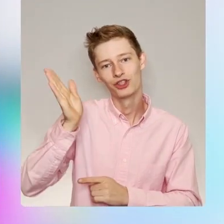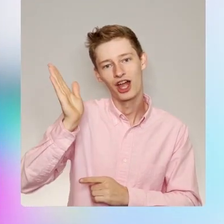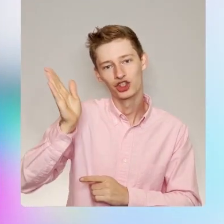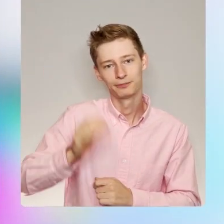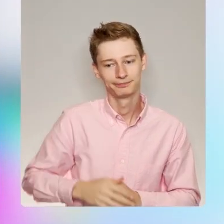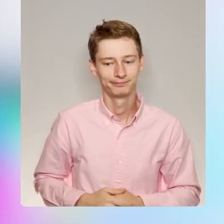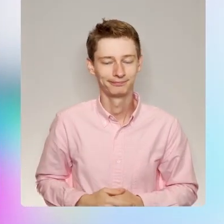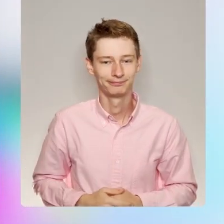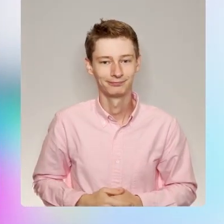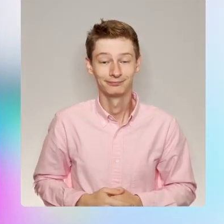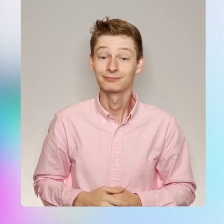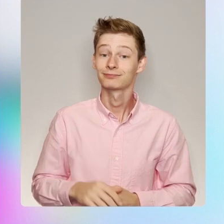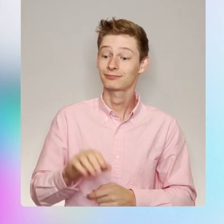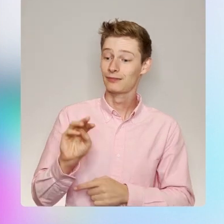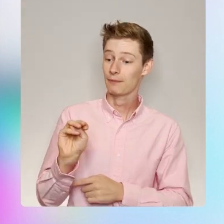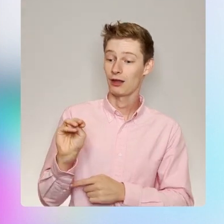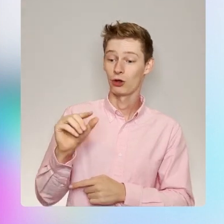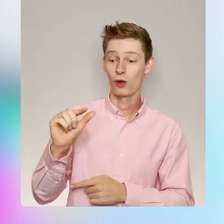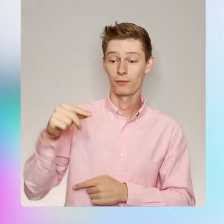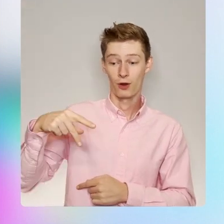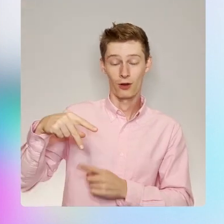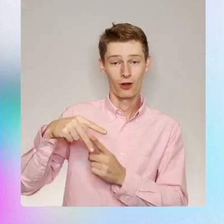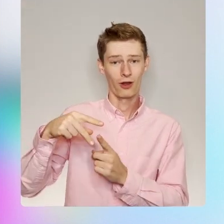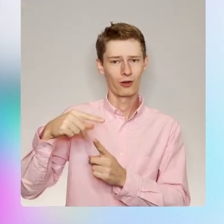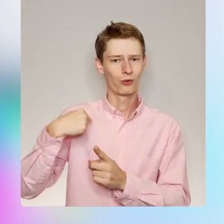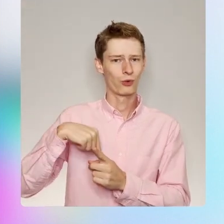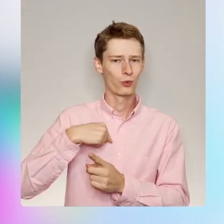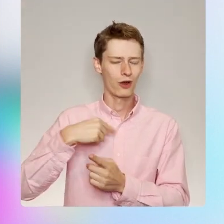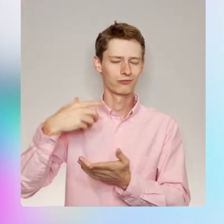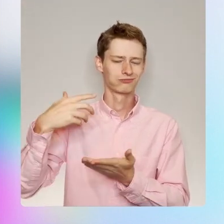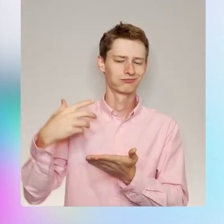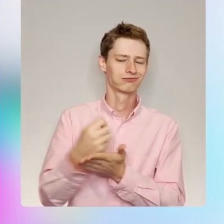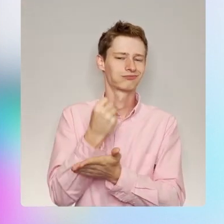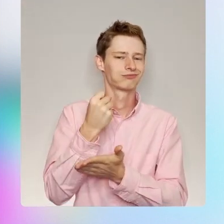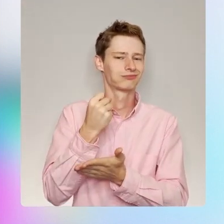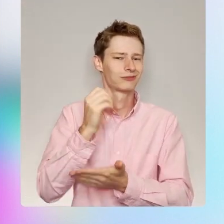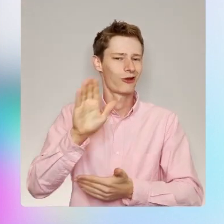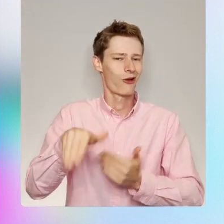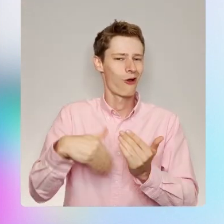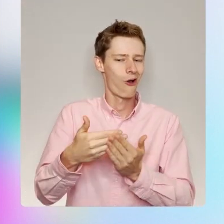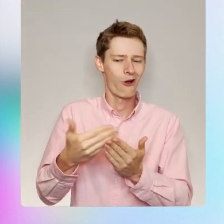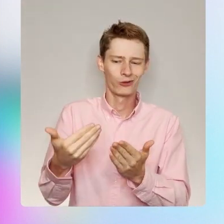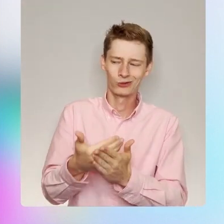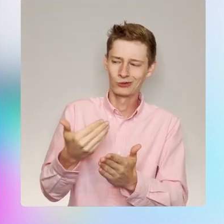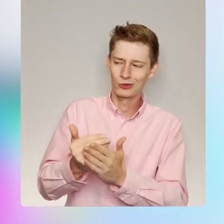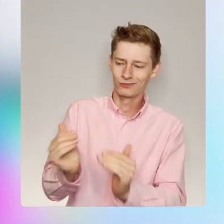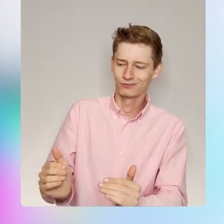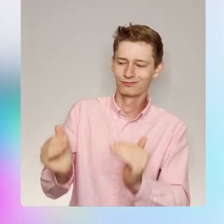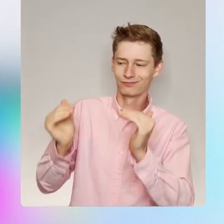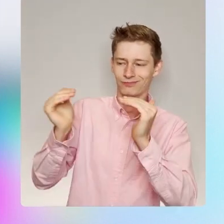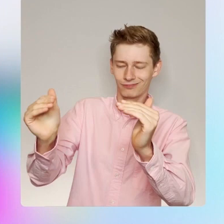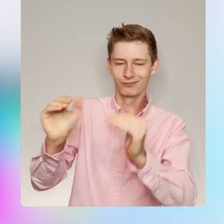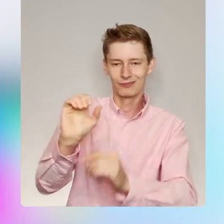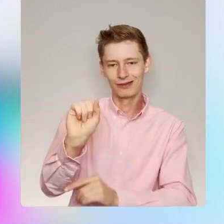with Meta Quest Pro, we are taking full advantage of the device's advanced sense of package,